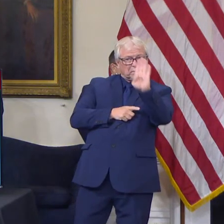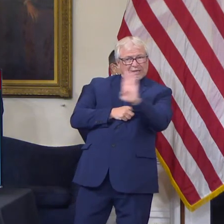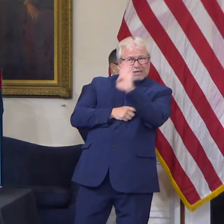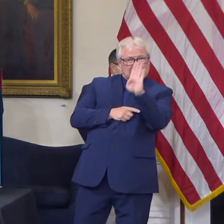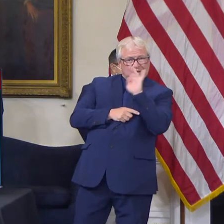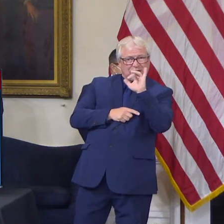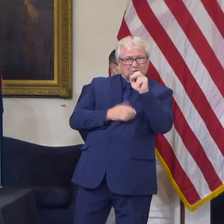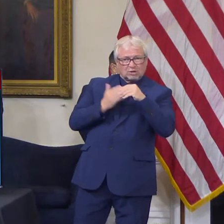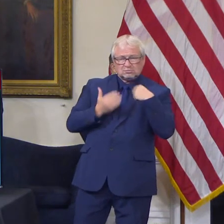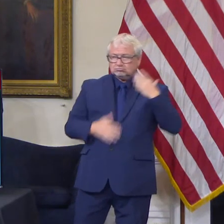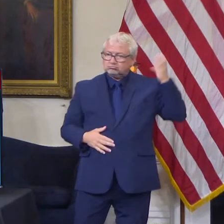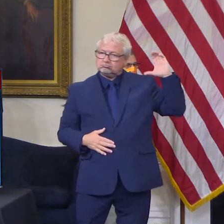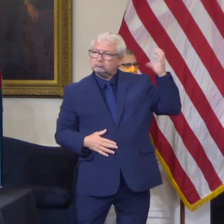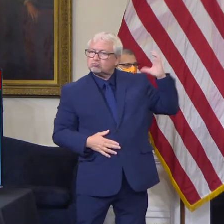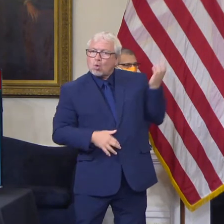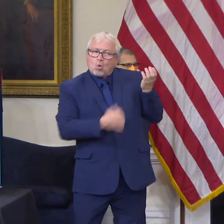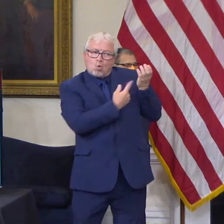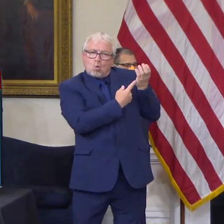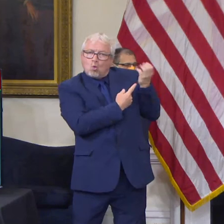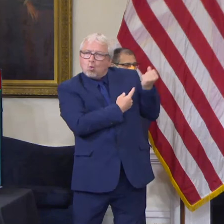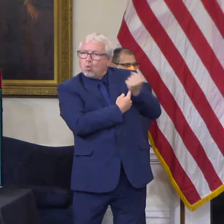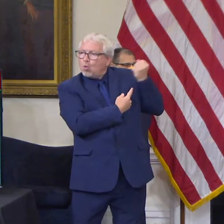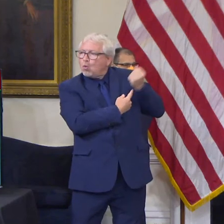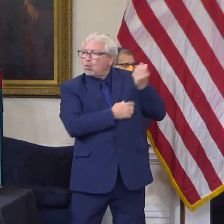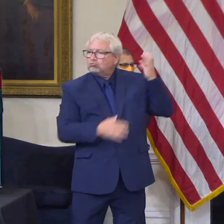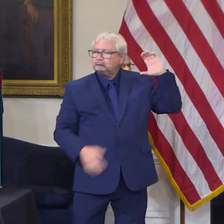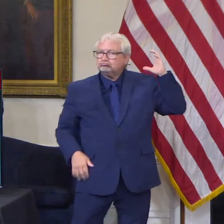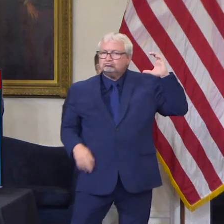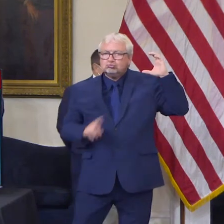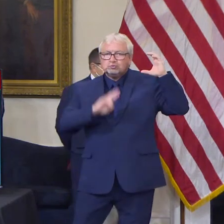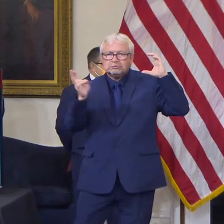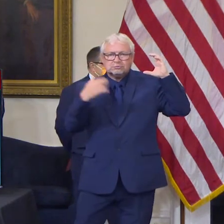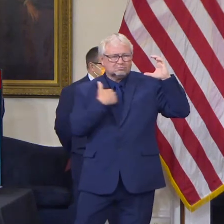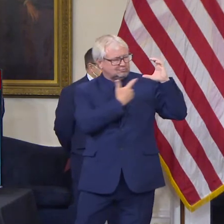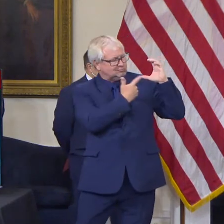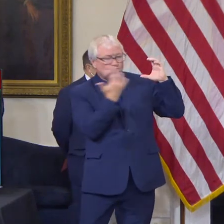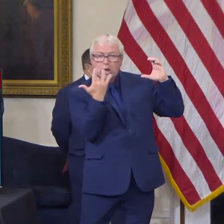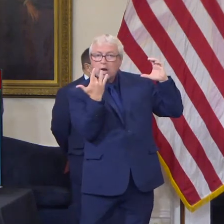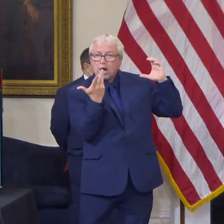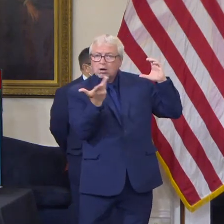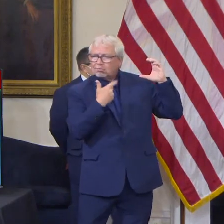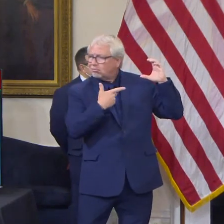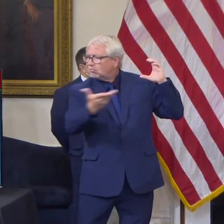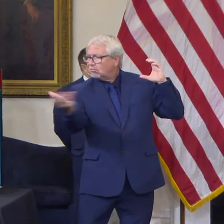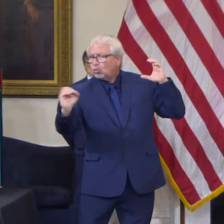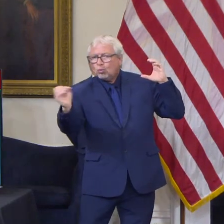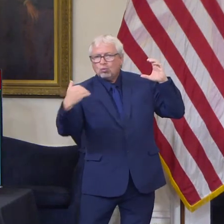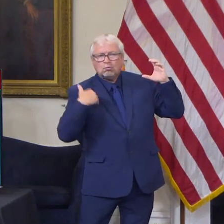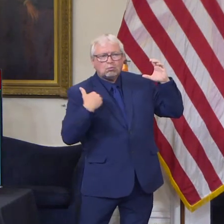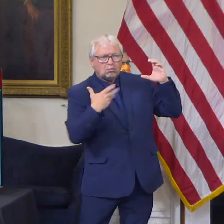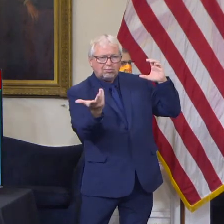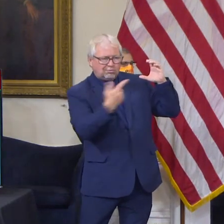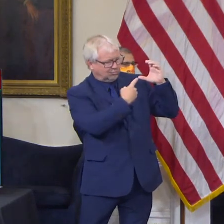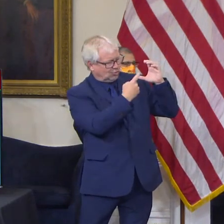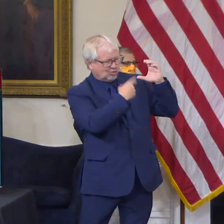However, nearly $2 billion of this funding still remains unutilized. There's no excuse for any school system to fail to